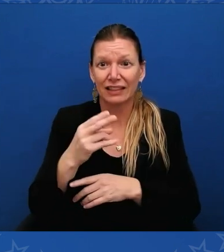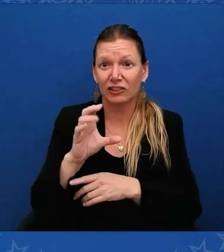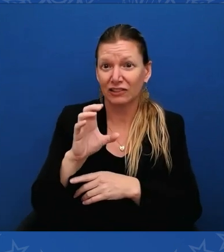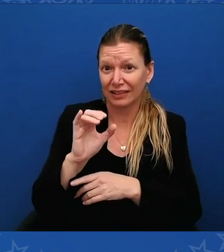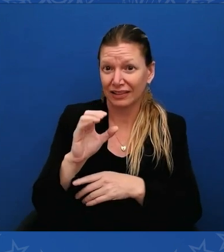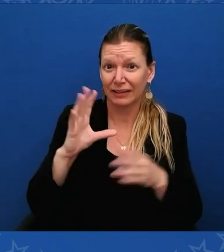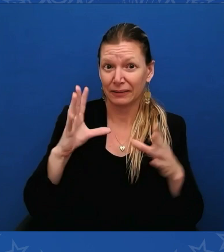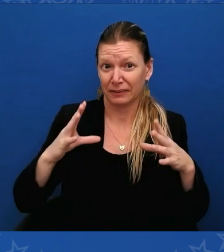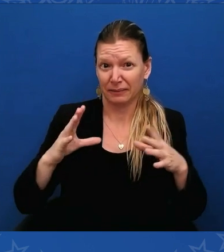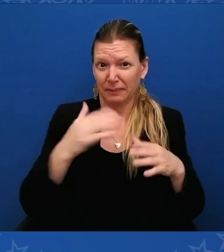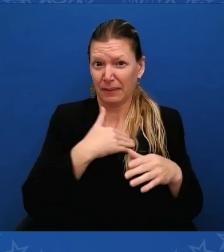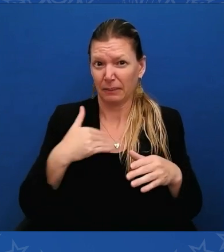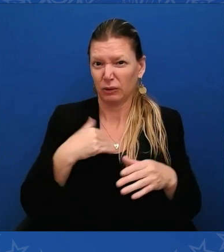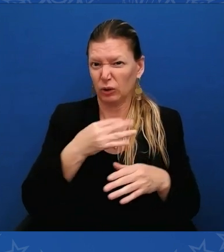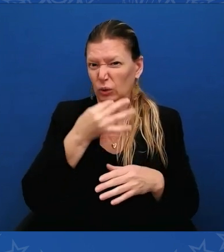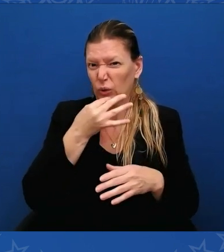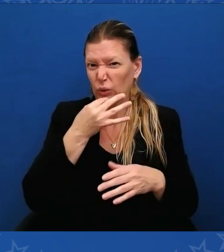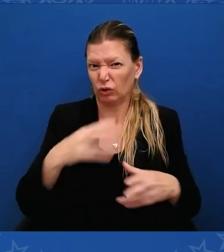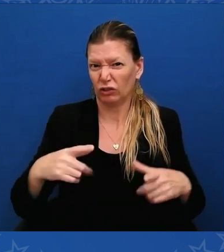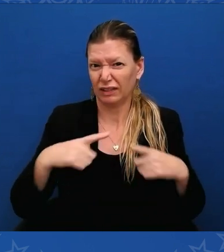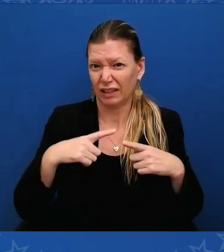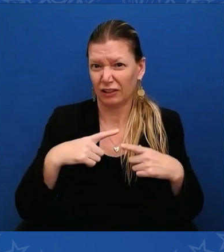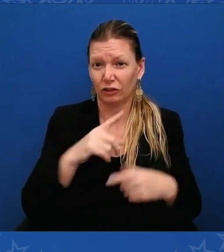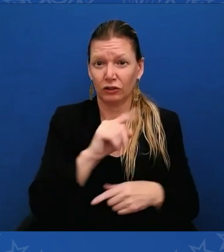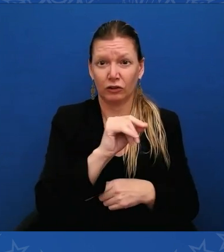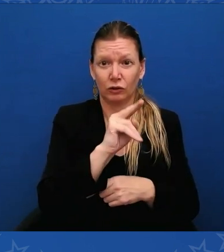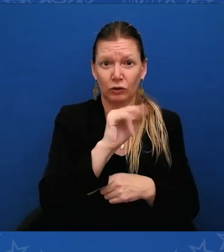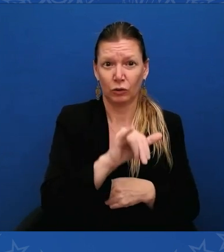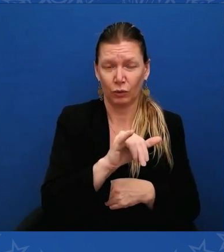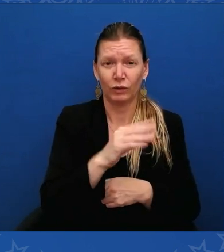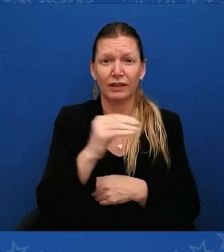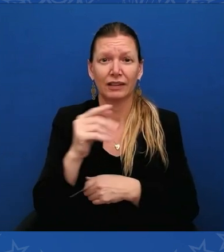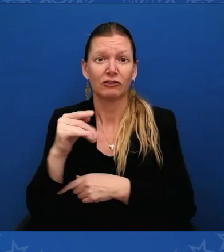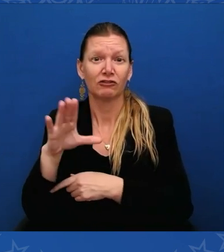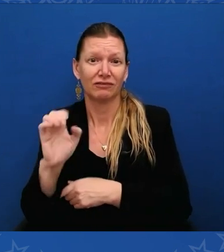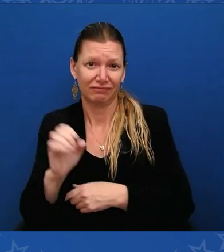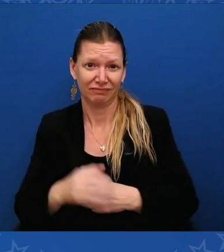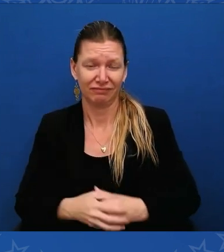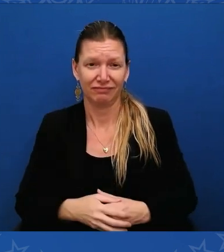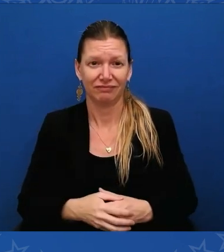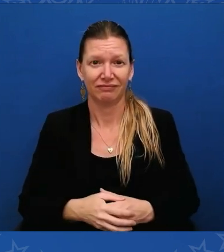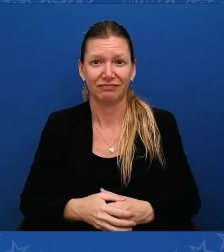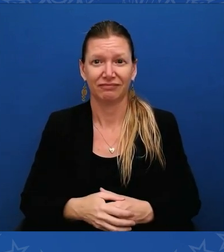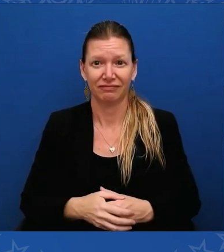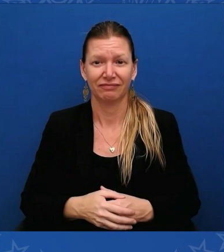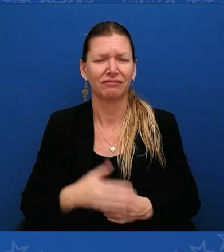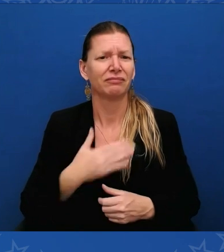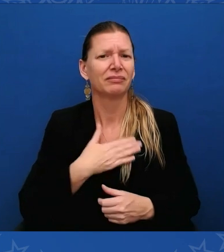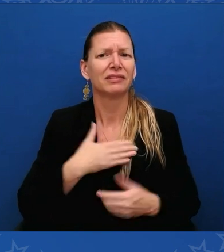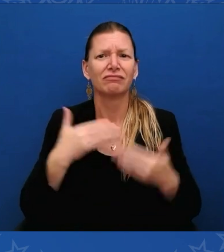CHC members who are retiring, Tony and Grace. Thank you, thank you, thank you.